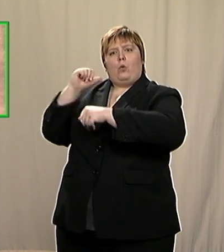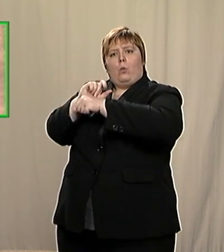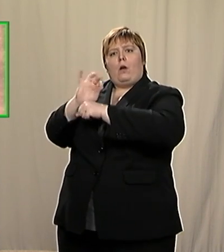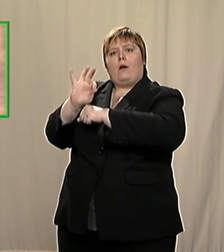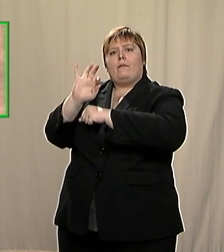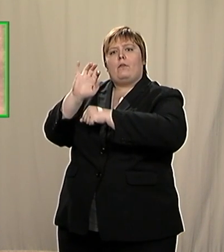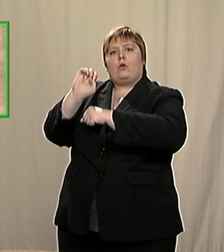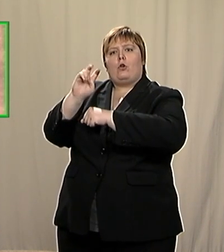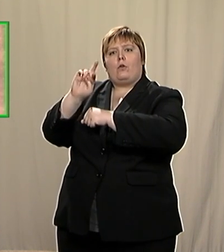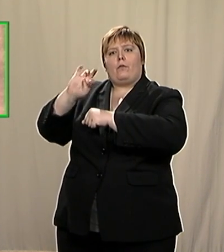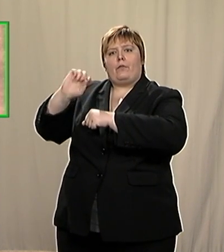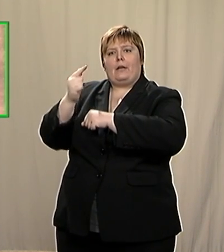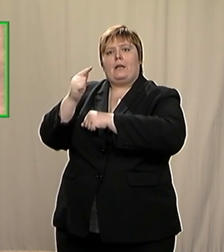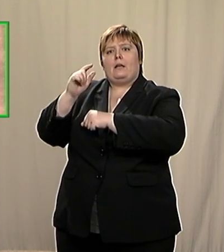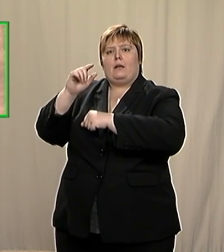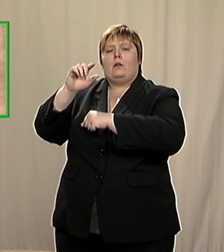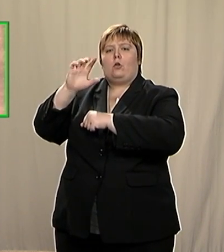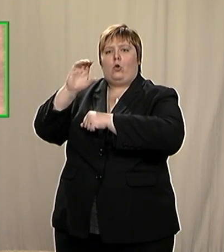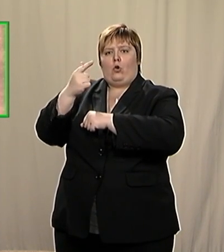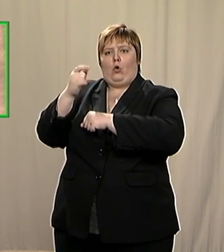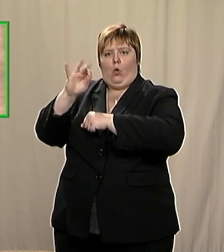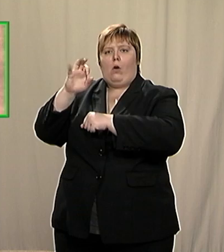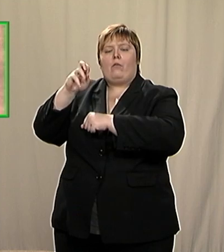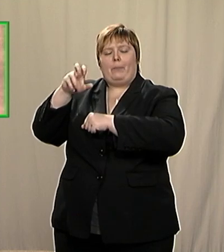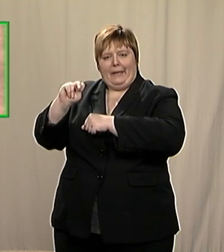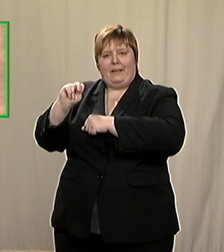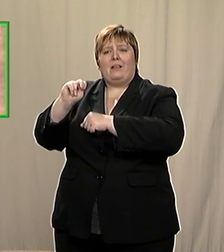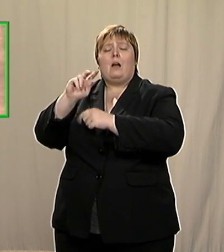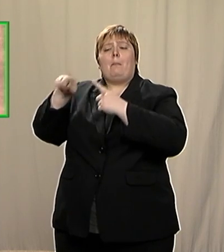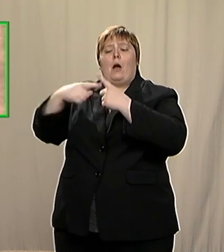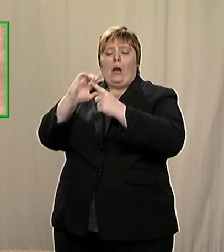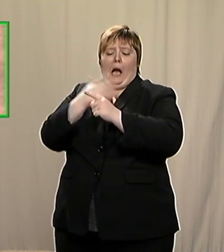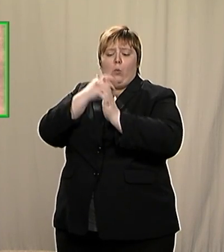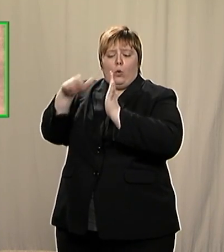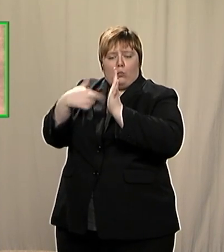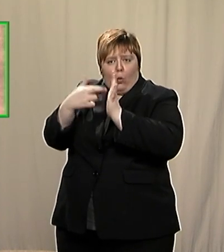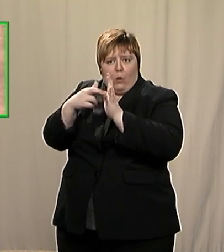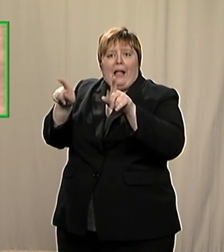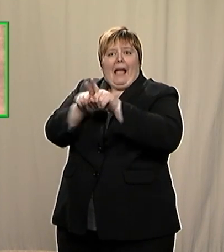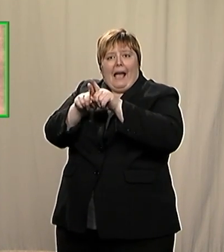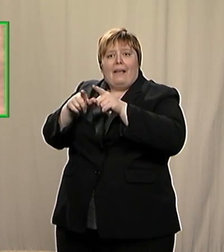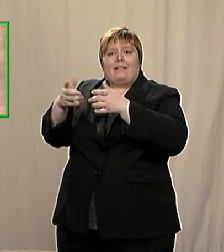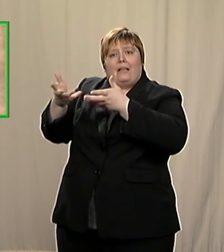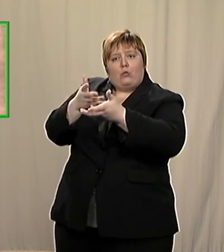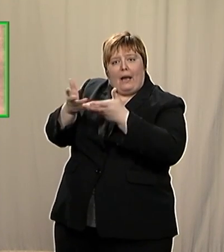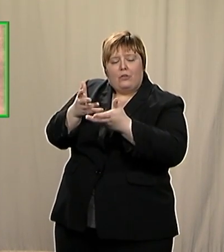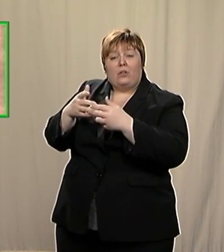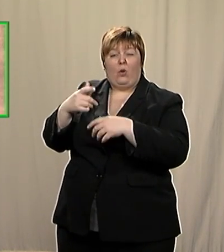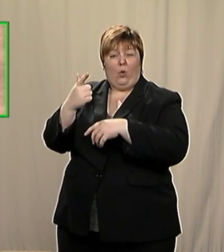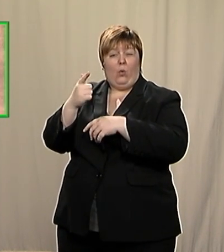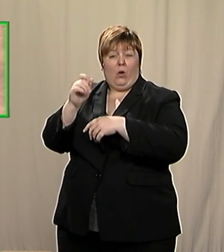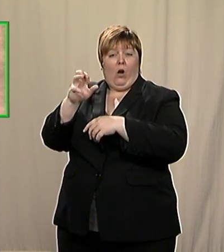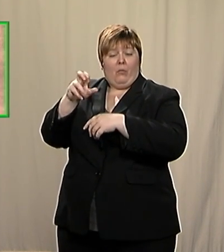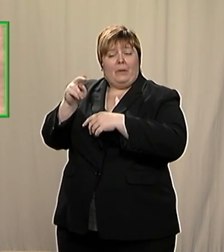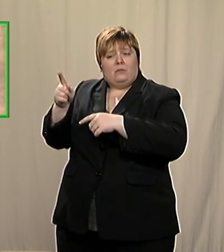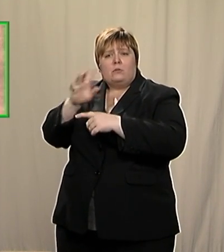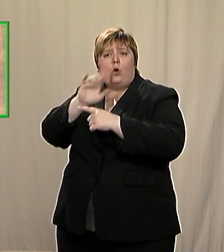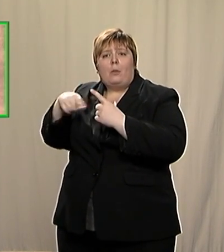This relates to the roles that we take on in conversations, in interactions. Recall Goffman talked about the various roles speakers,